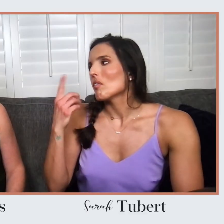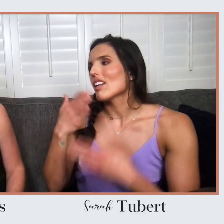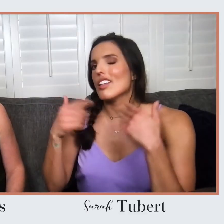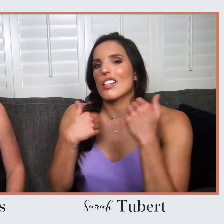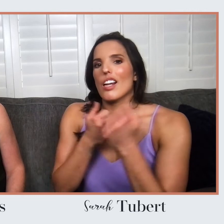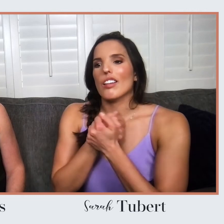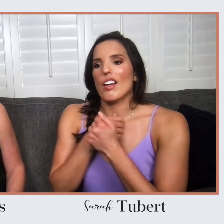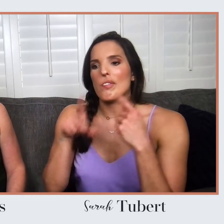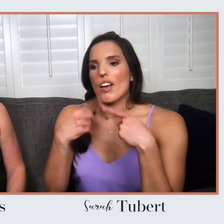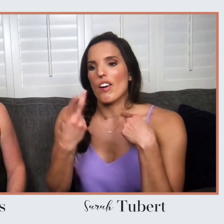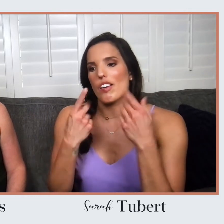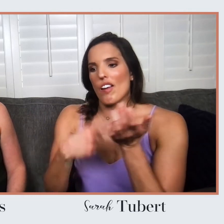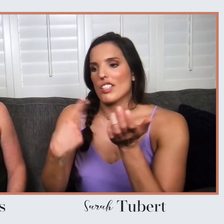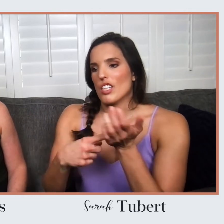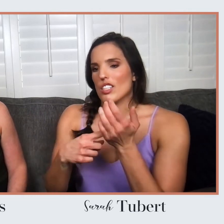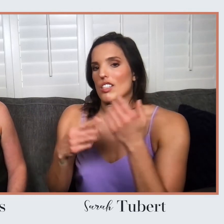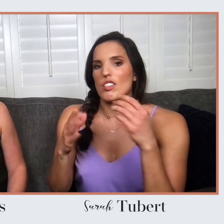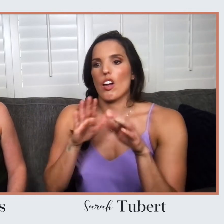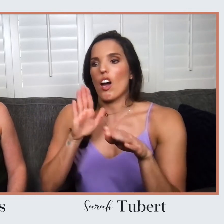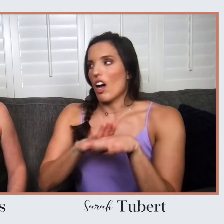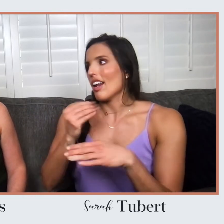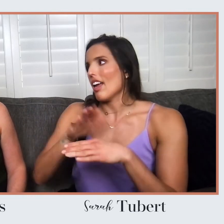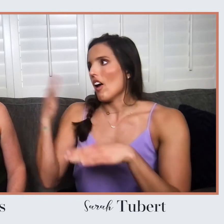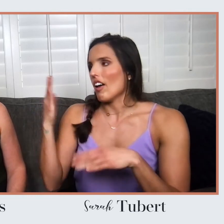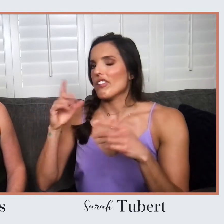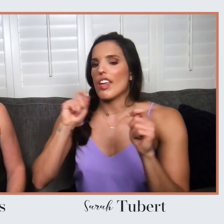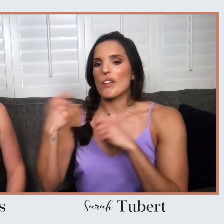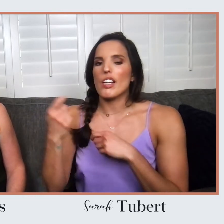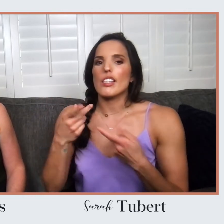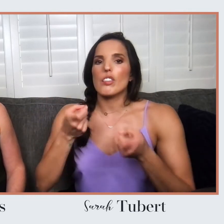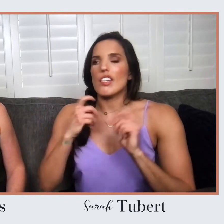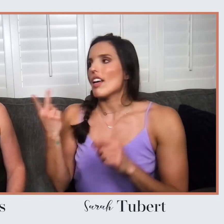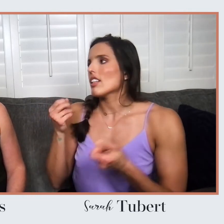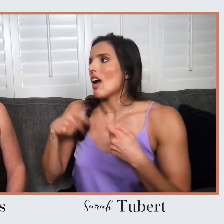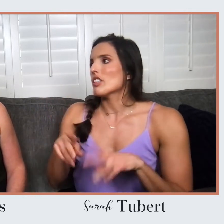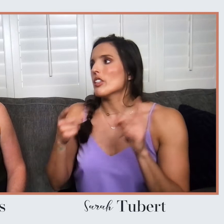One of the things that I love about our conversations on an off camera, if you give us opportunity